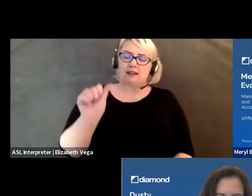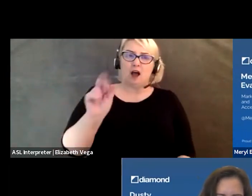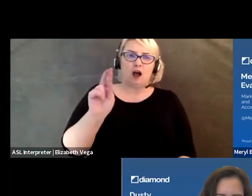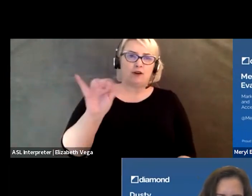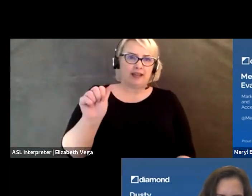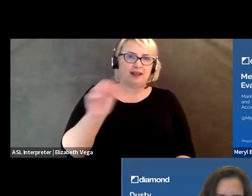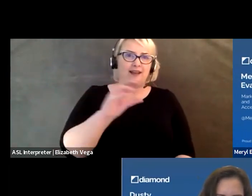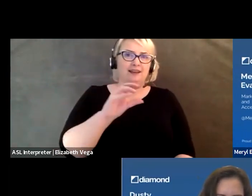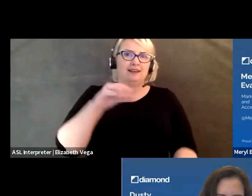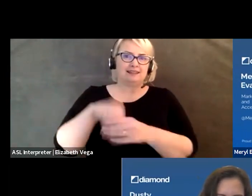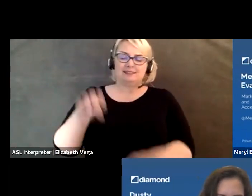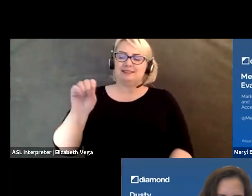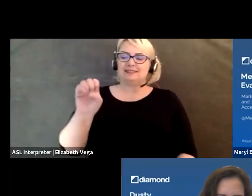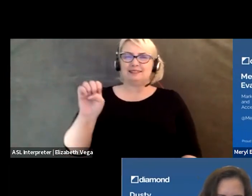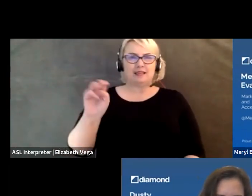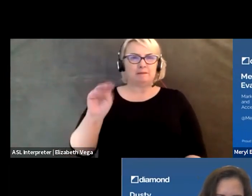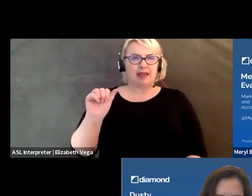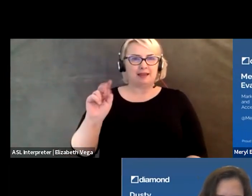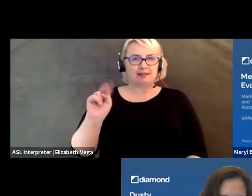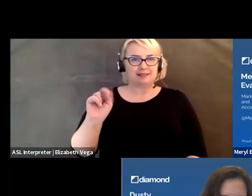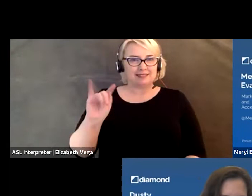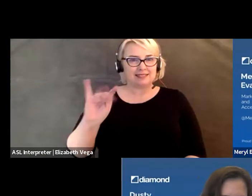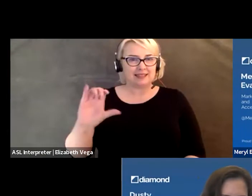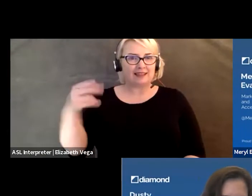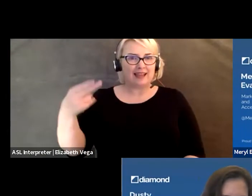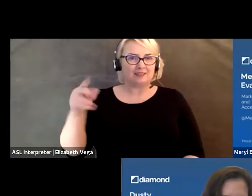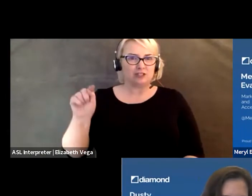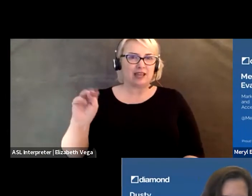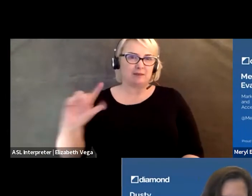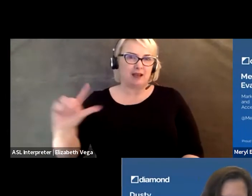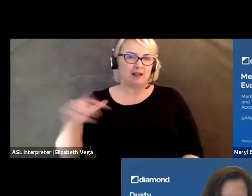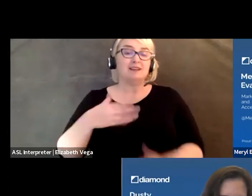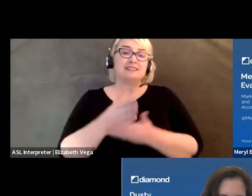Some ARIA is straightforward but it can be pretty complex. So I understand that.